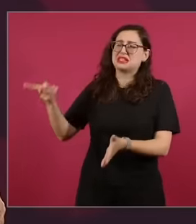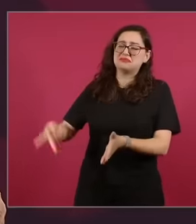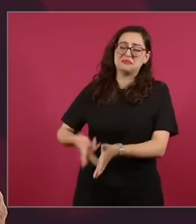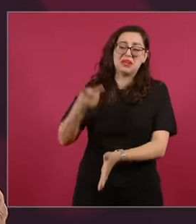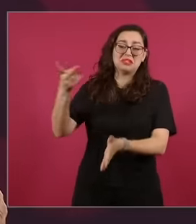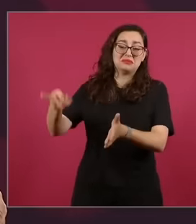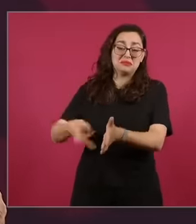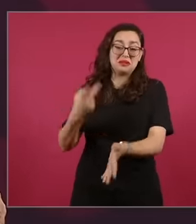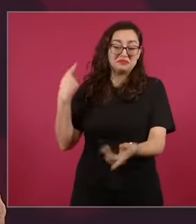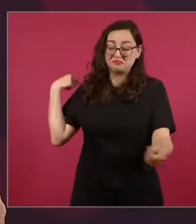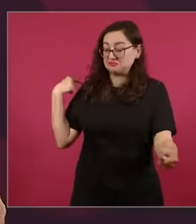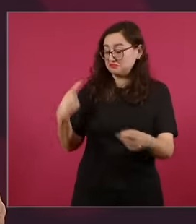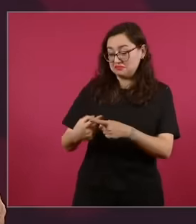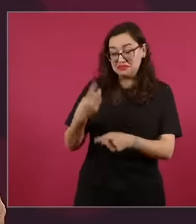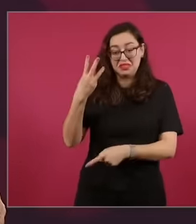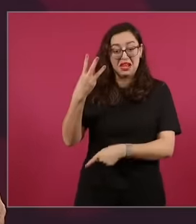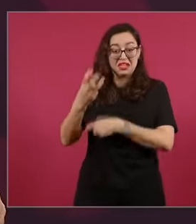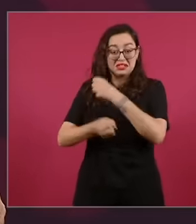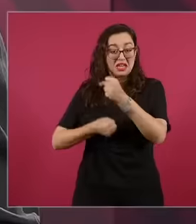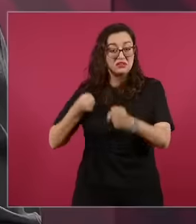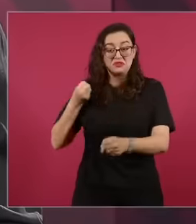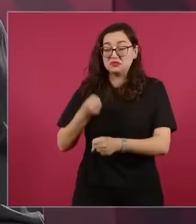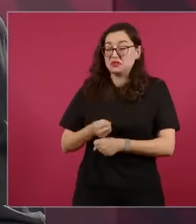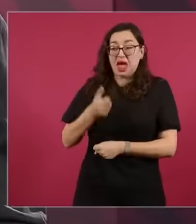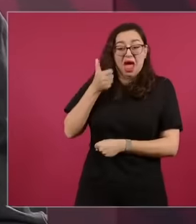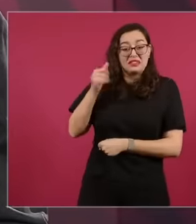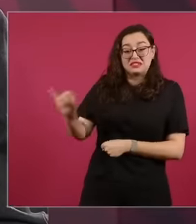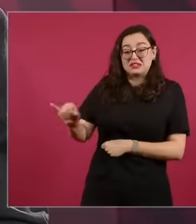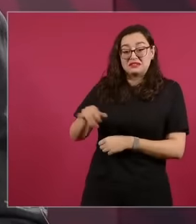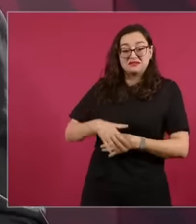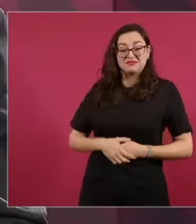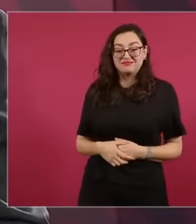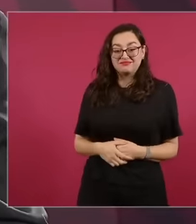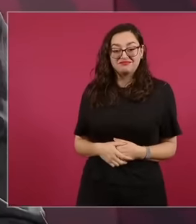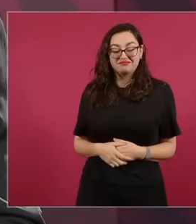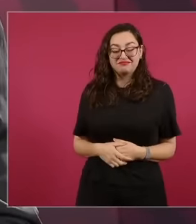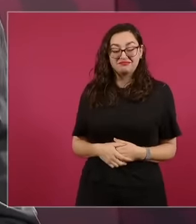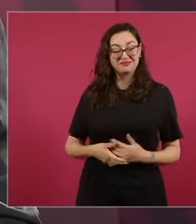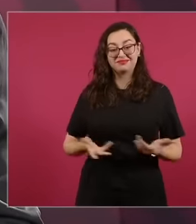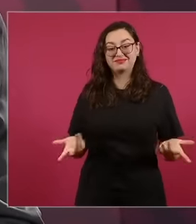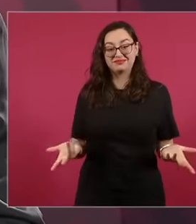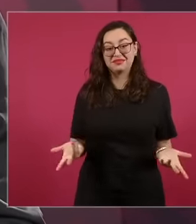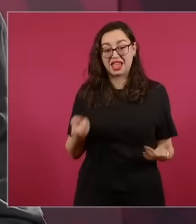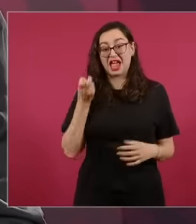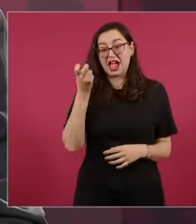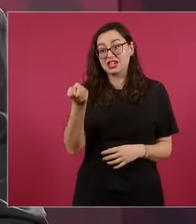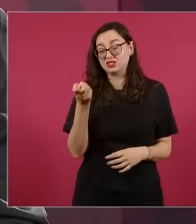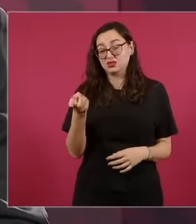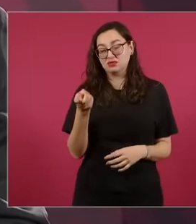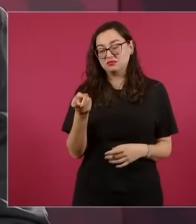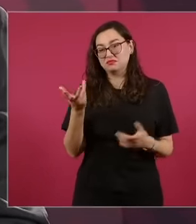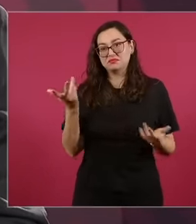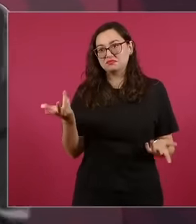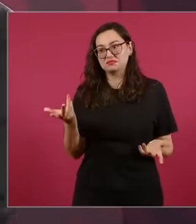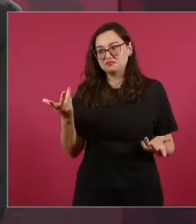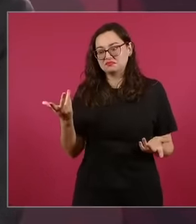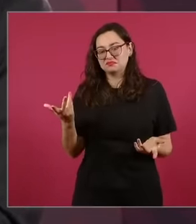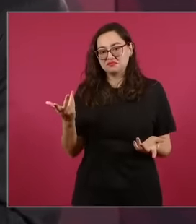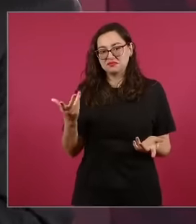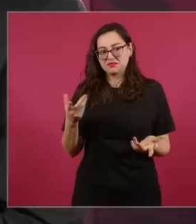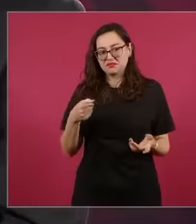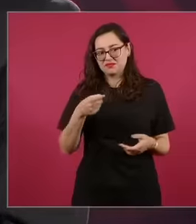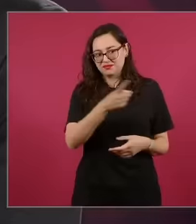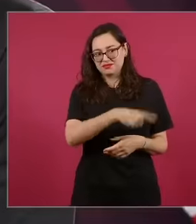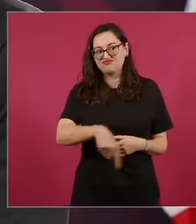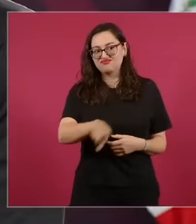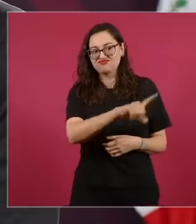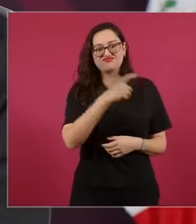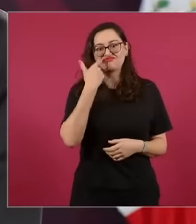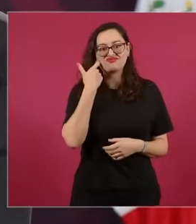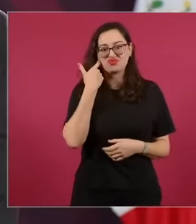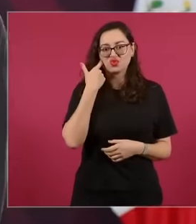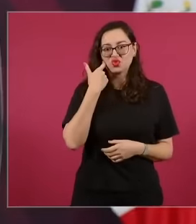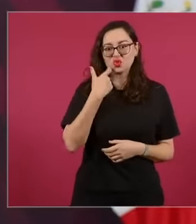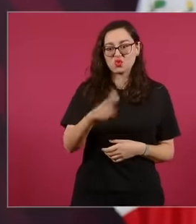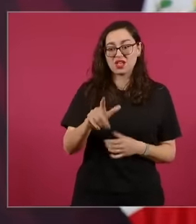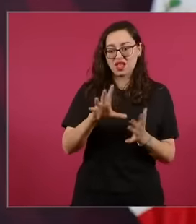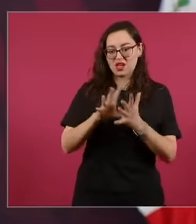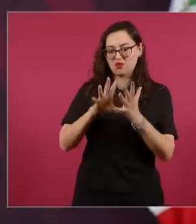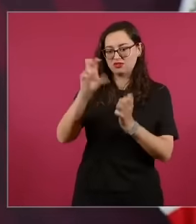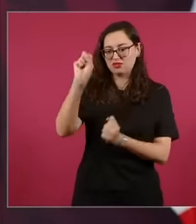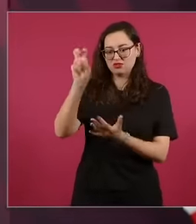rejected that is what is fundamentally they want to maintain their privileges